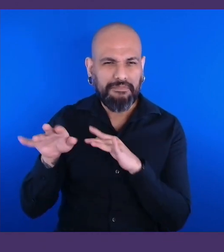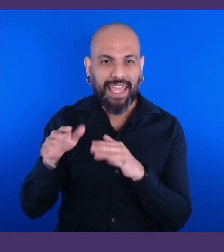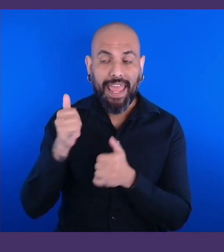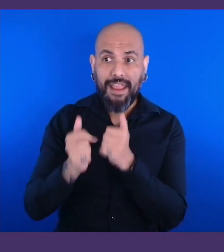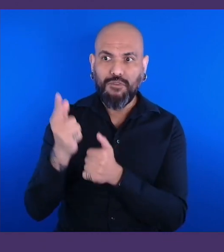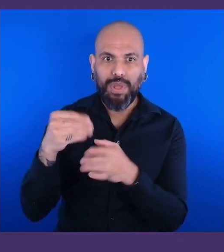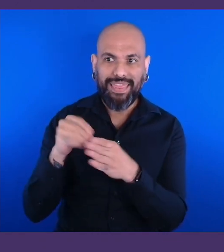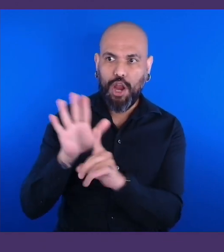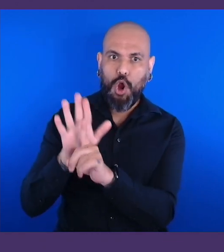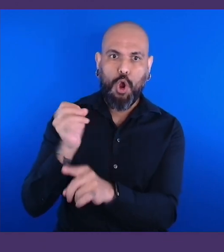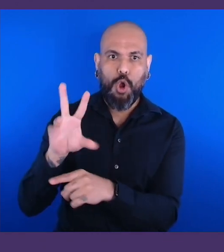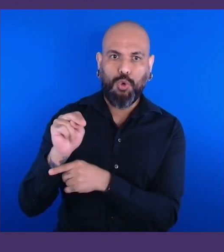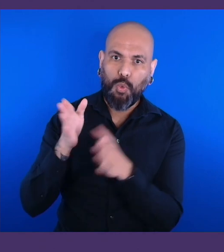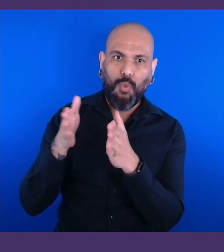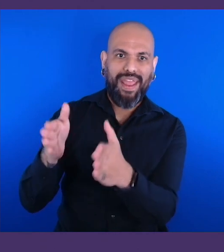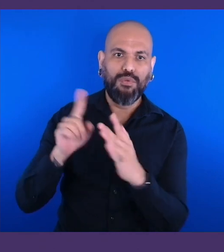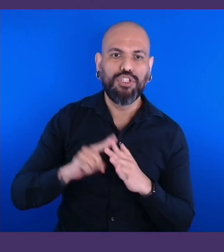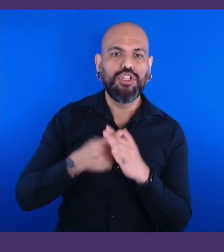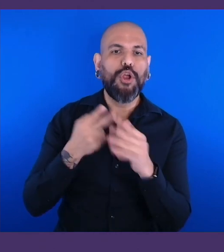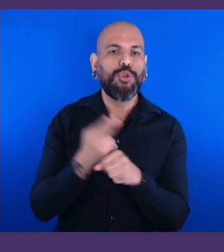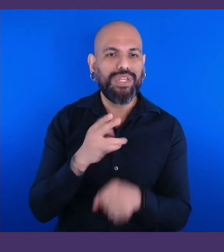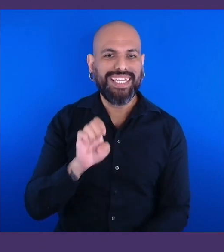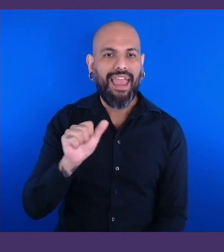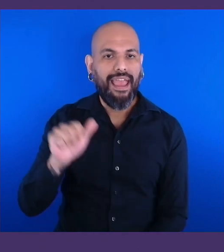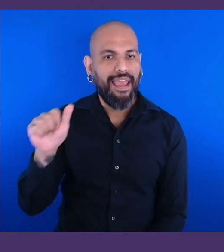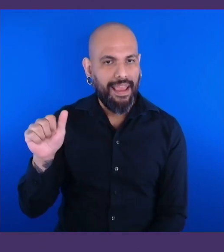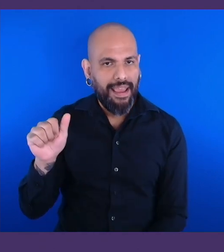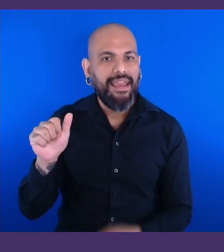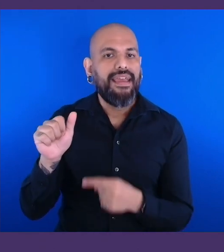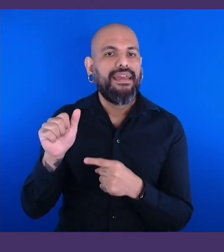of using the EAA and the potential that -- Léonie is right --